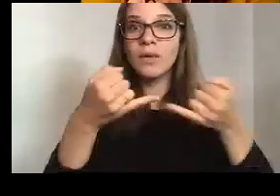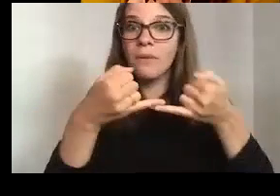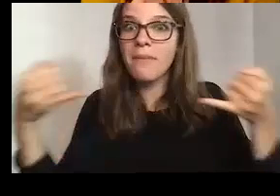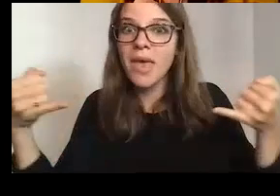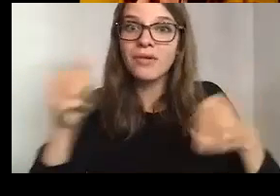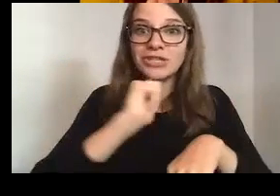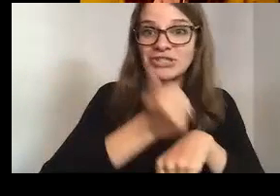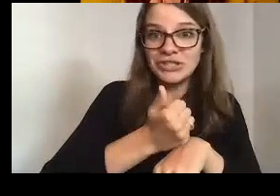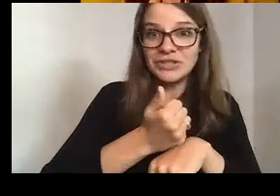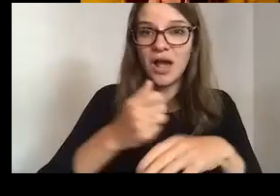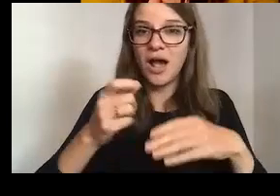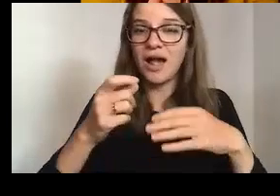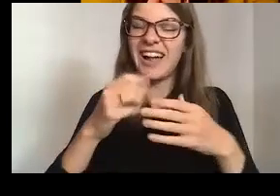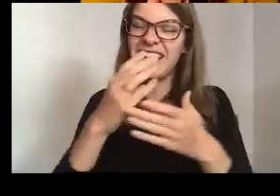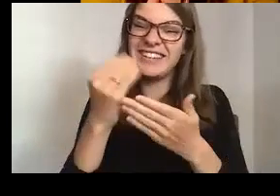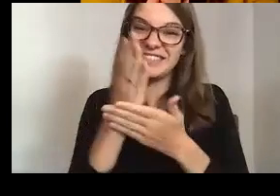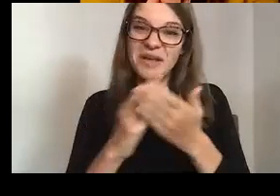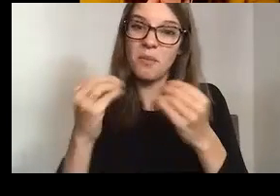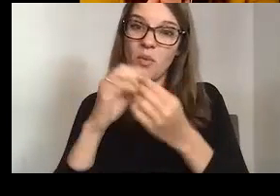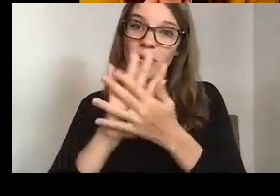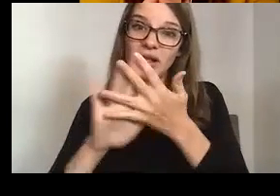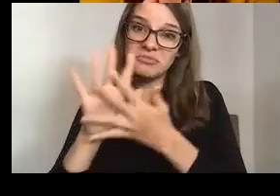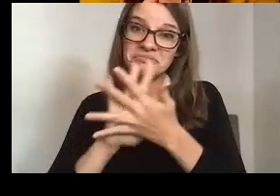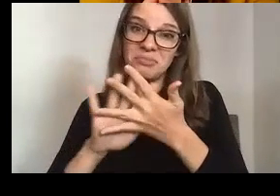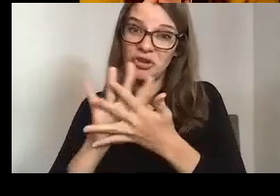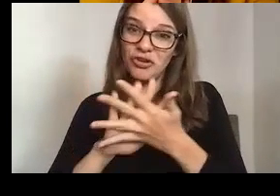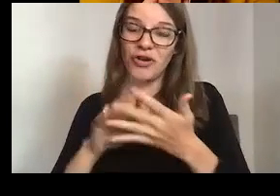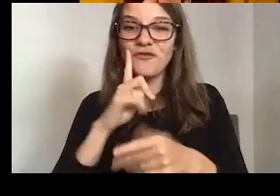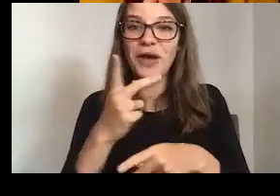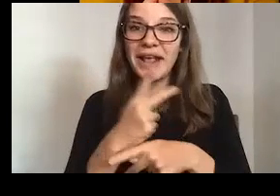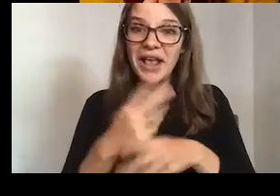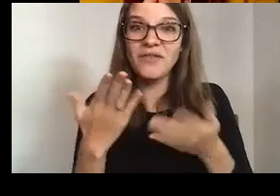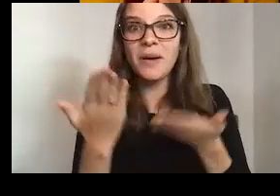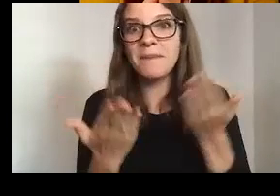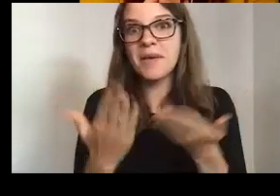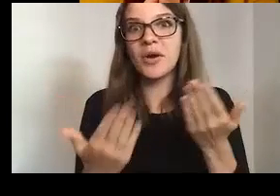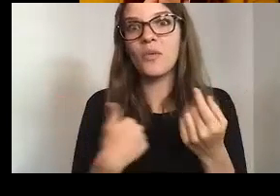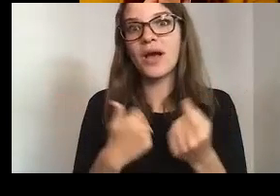blurred especially for caregivers you know we may be spending time all together at